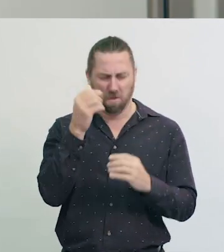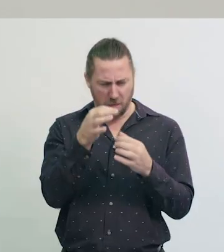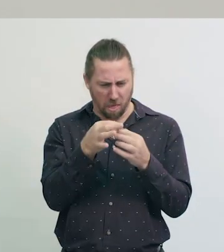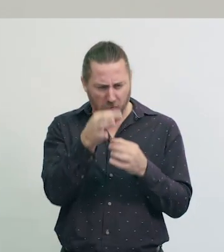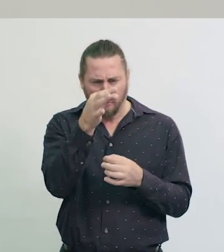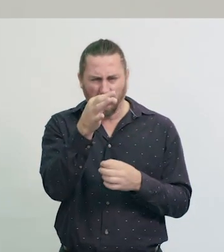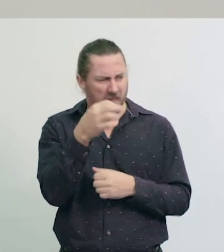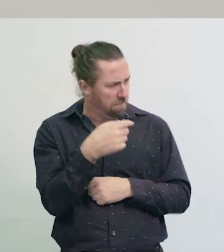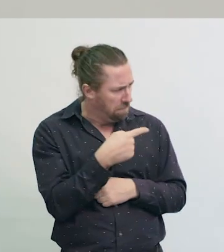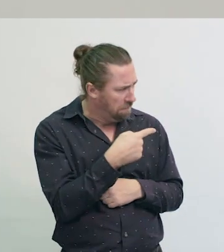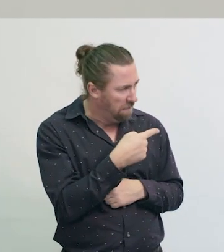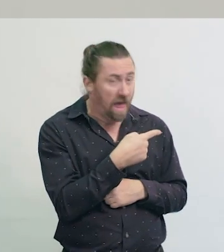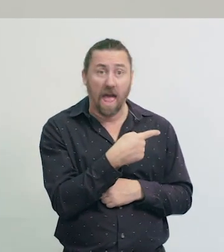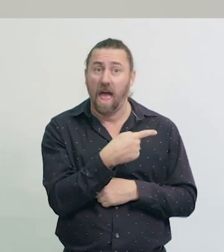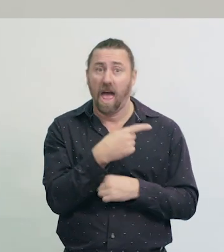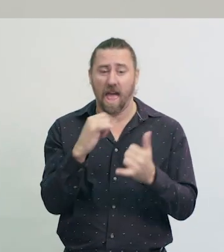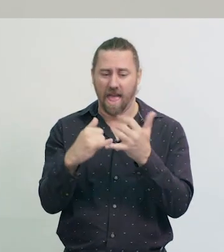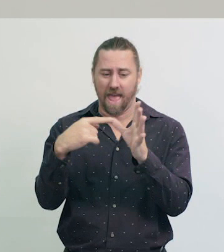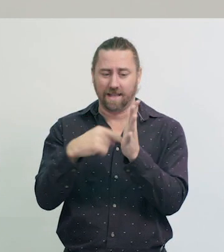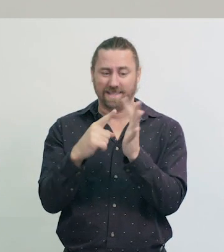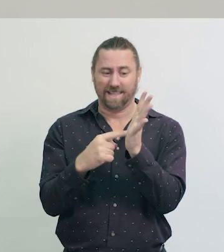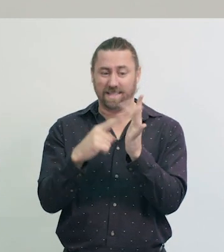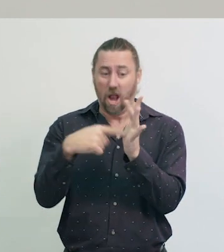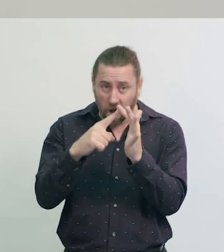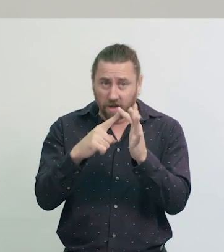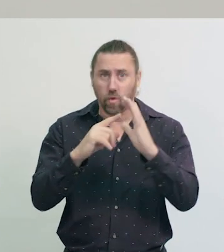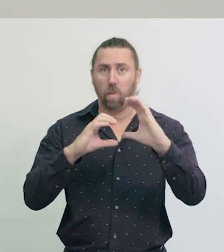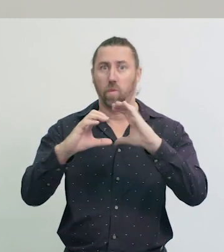It is actually a satellite communicator, that sends and receives messages,